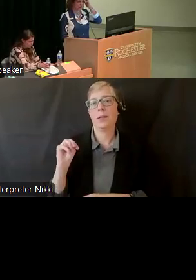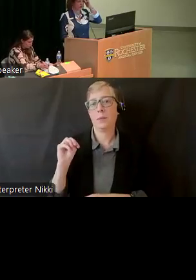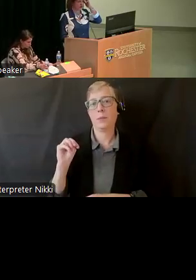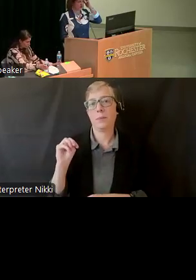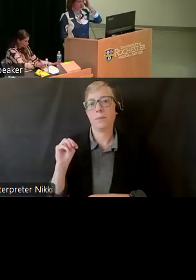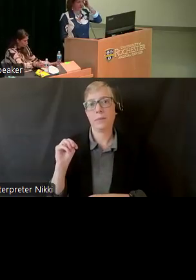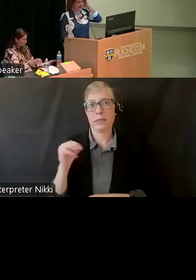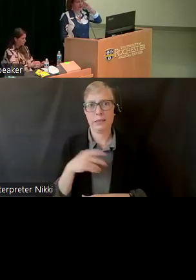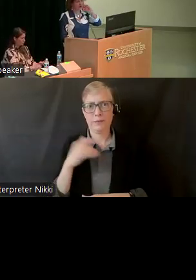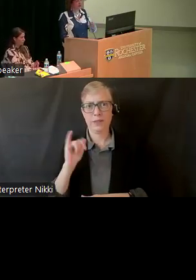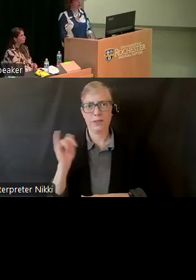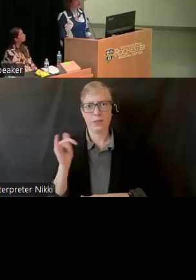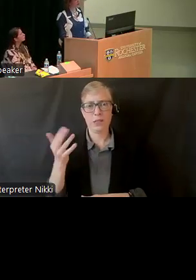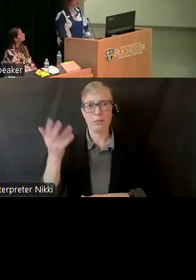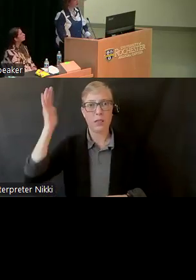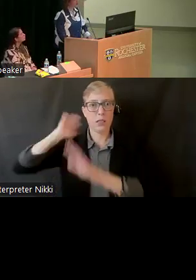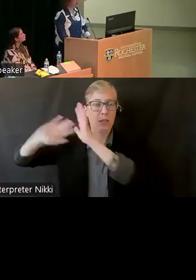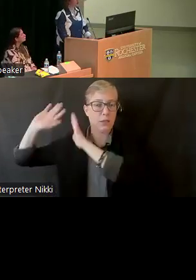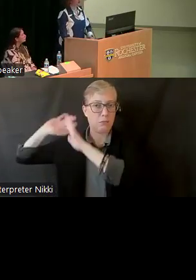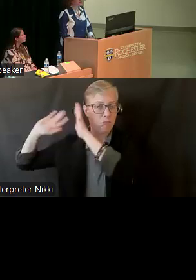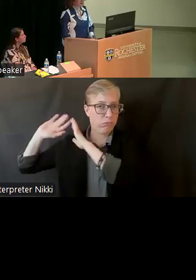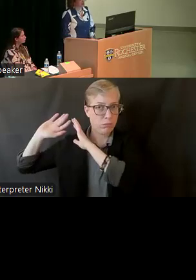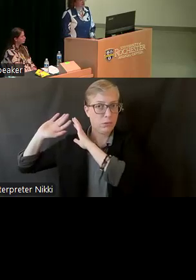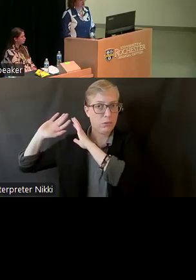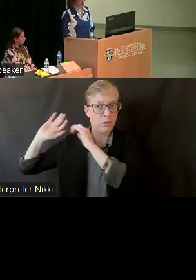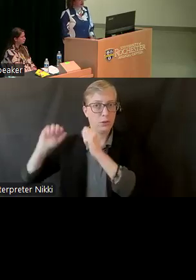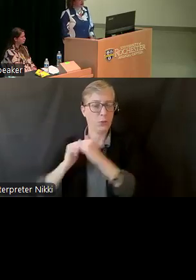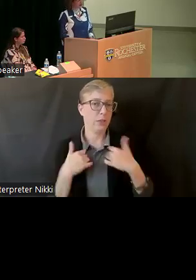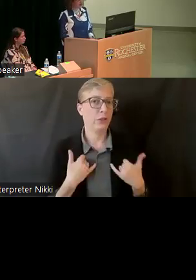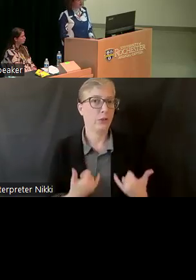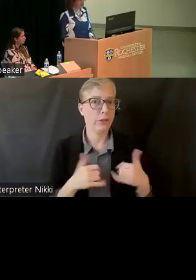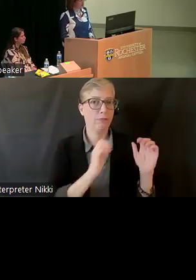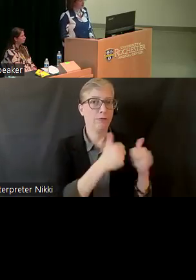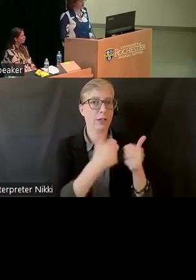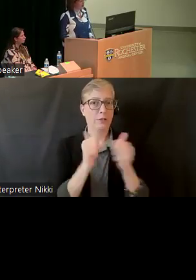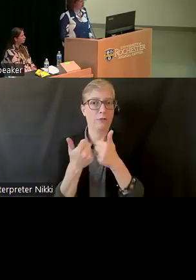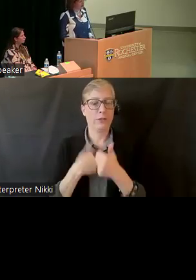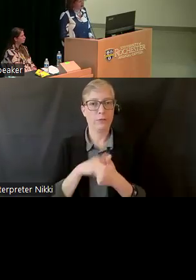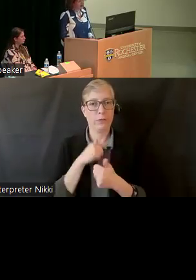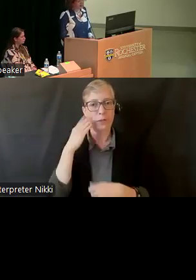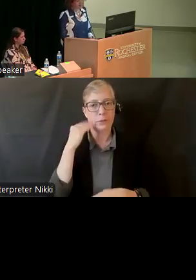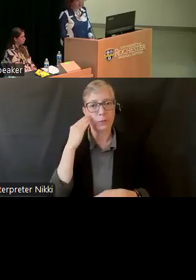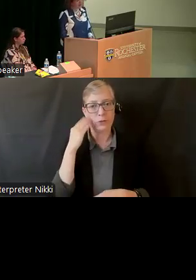right now with all the other with the current challenges that we are experiencing now not